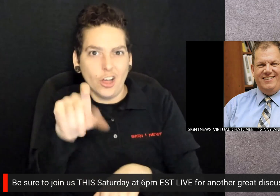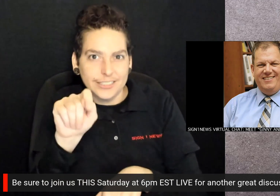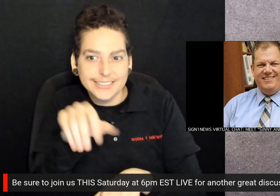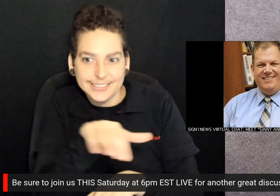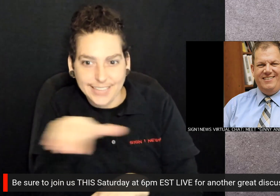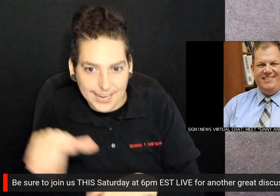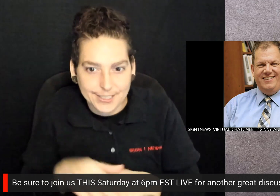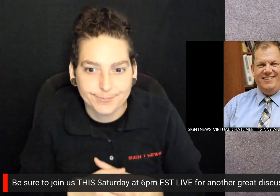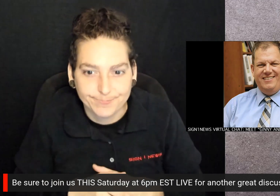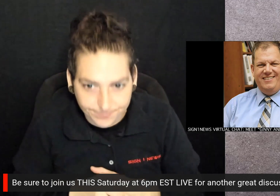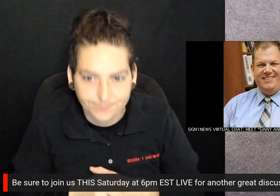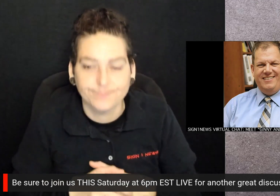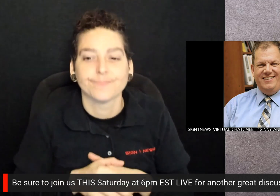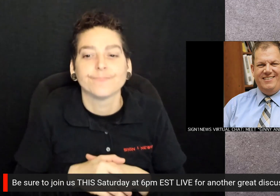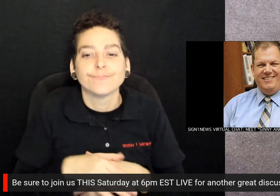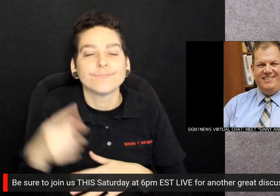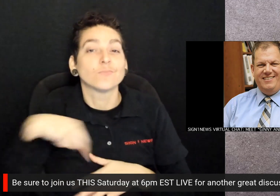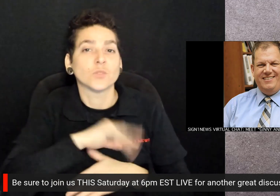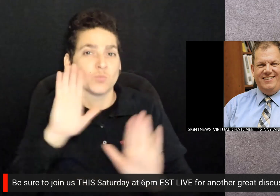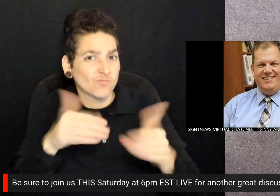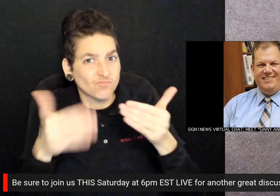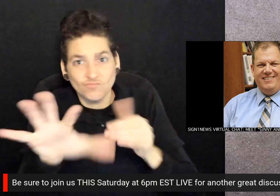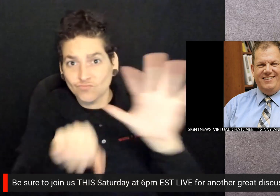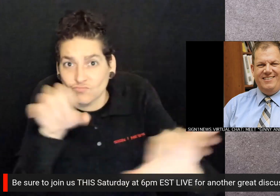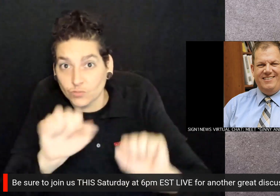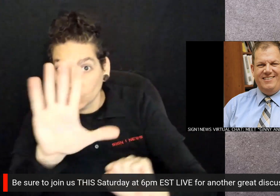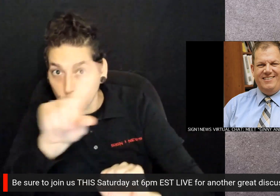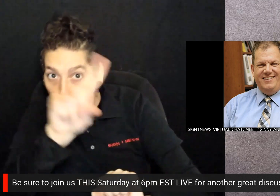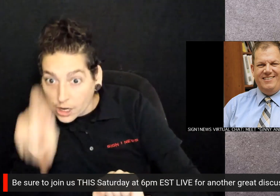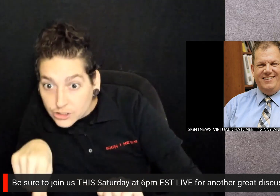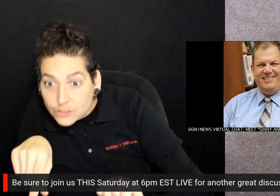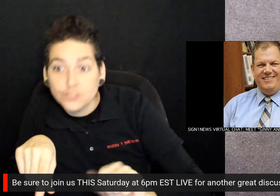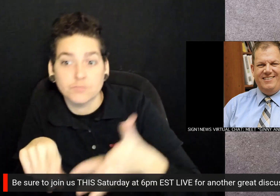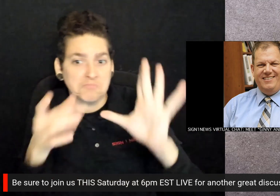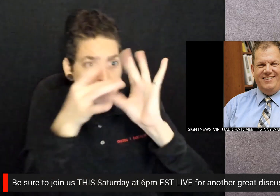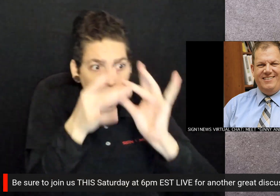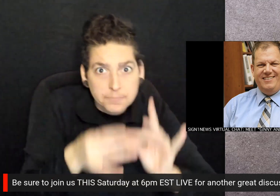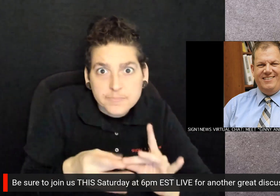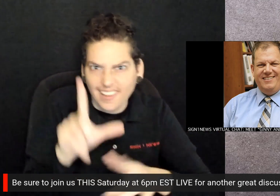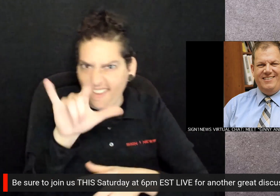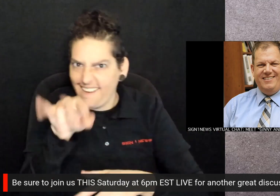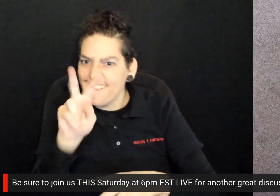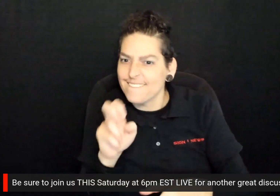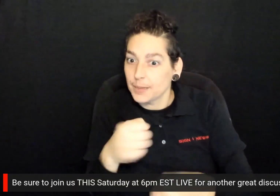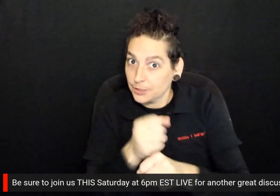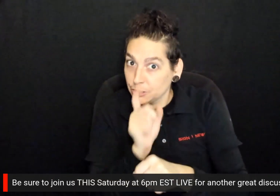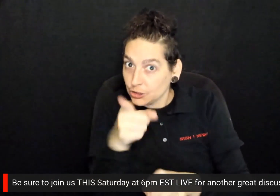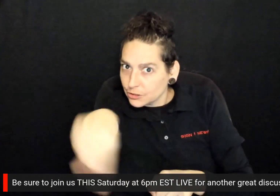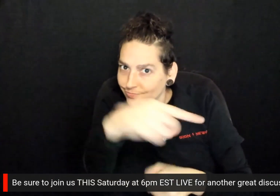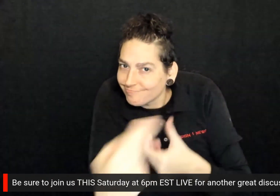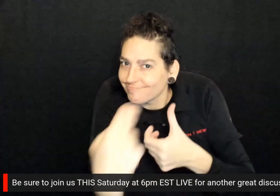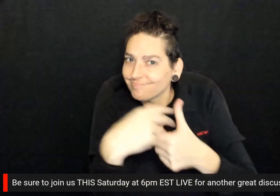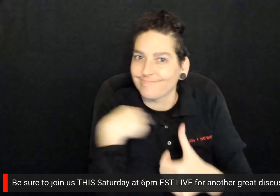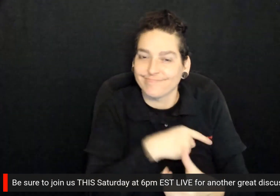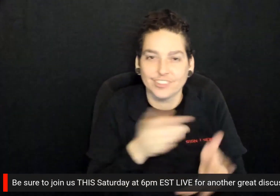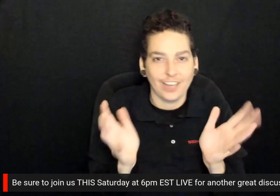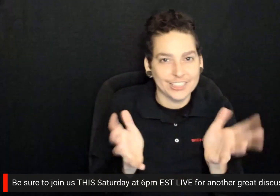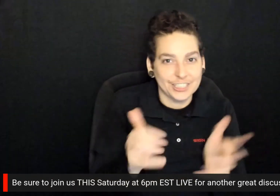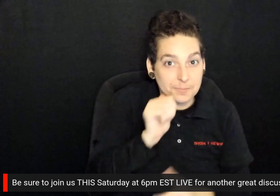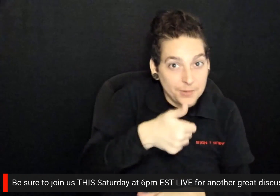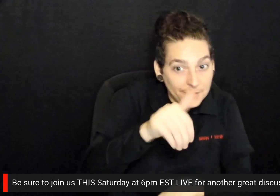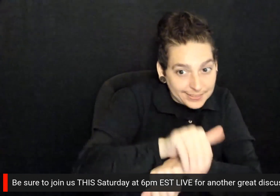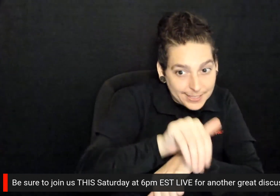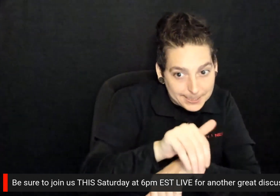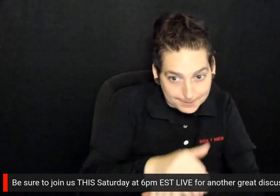on the set we will be taking your questions and comments live so be sure to join the conversation